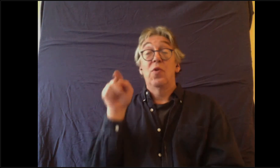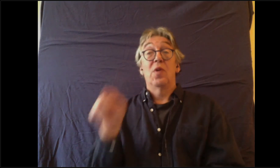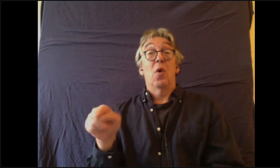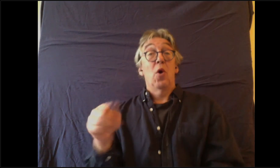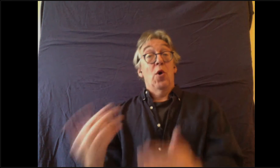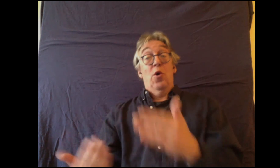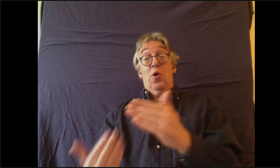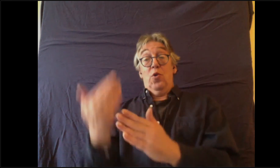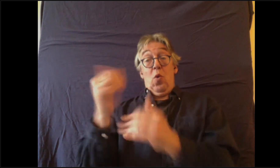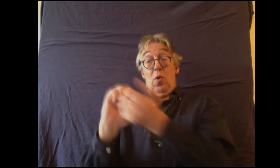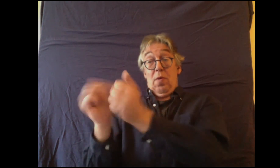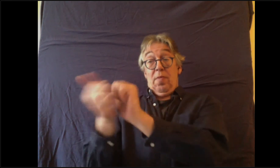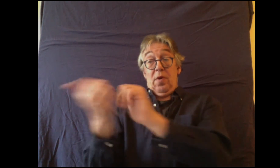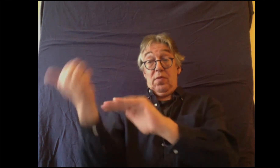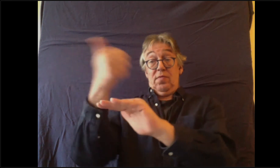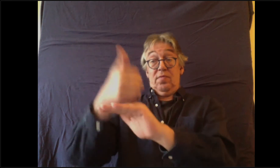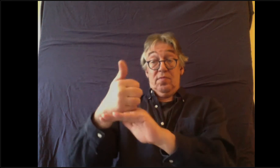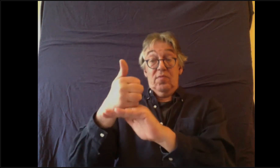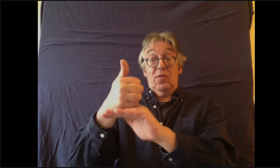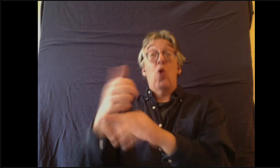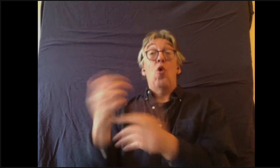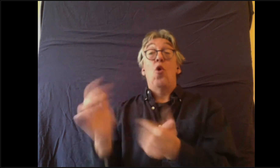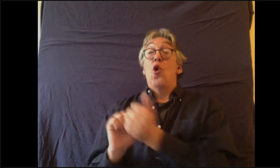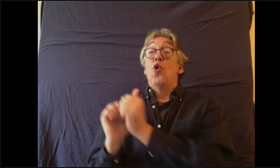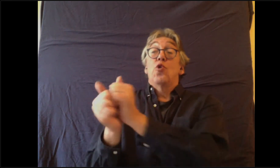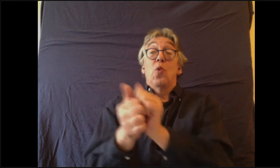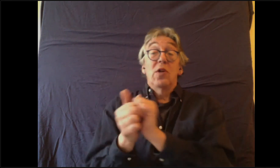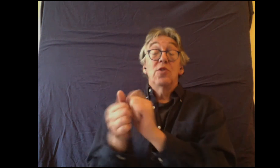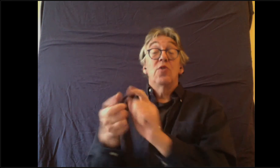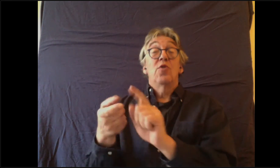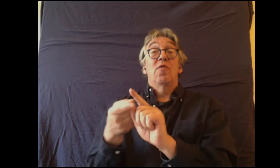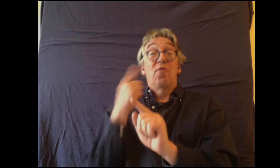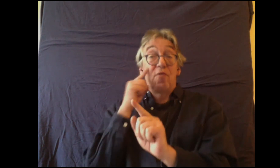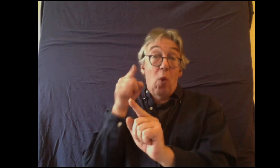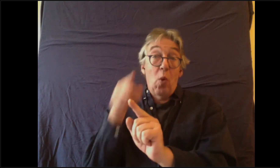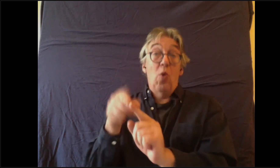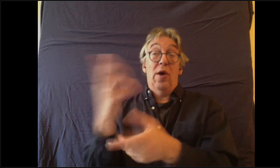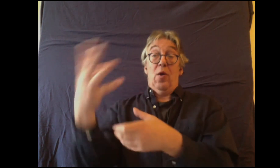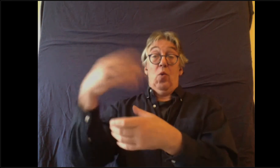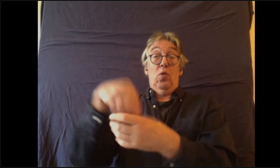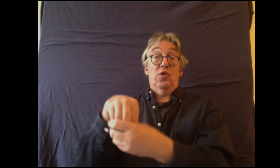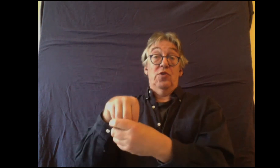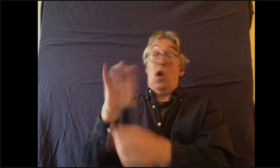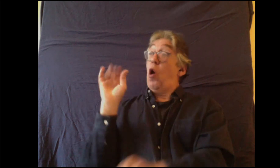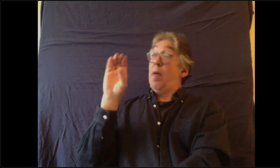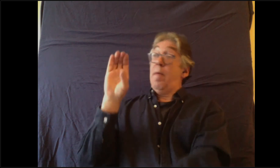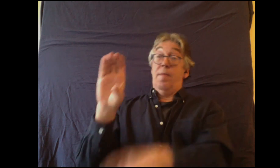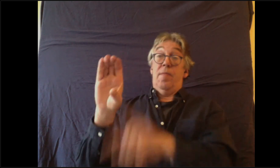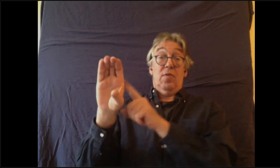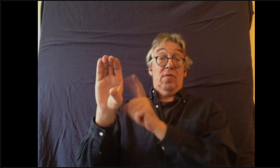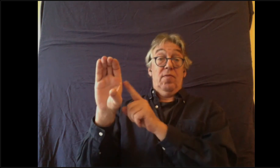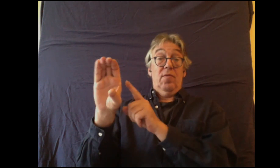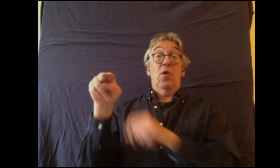funded by Norad, the Norwegian agency focusing on international development.